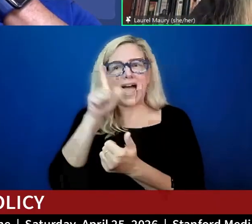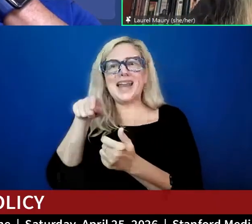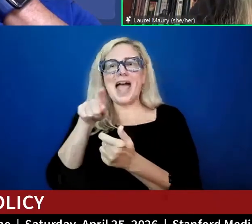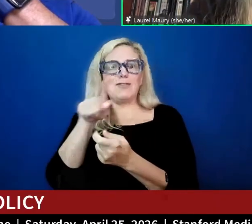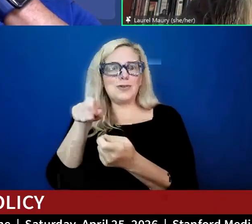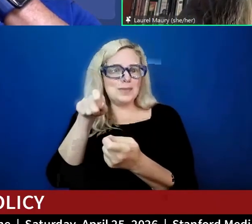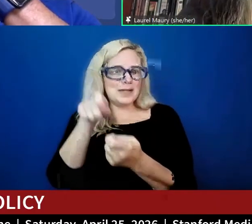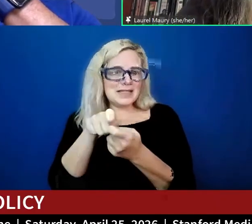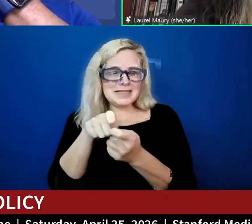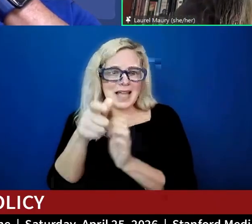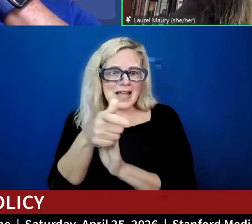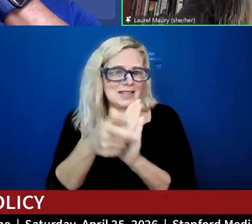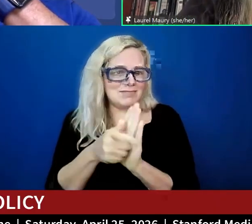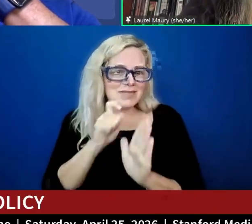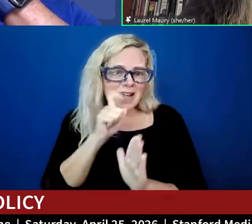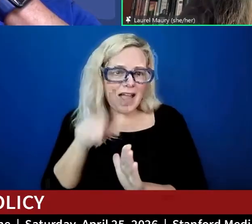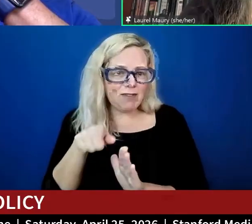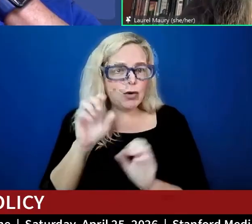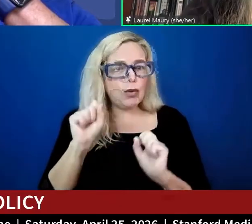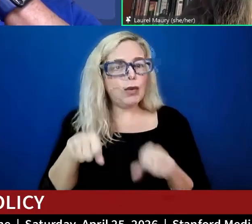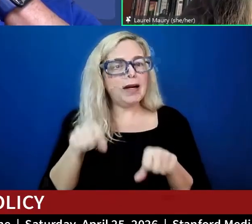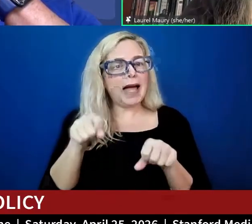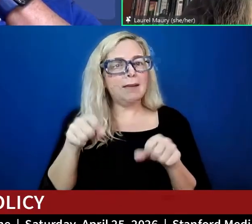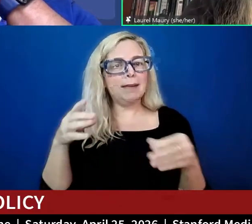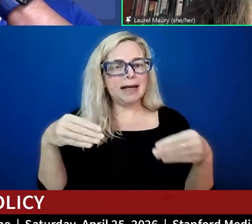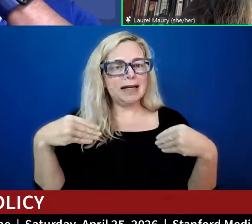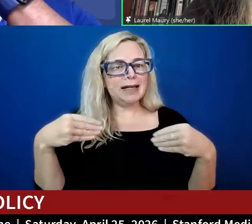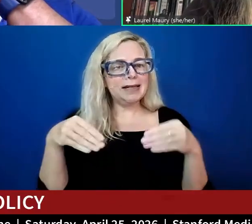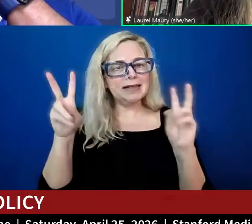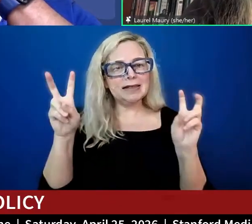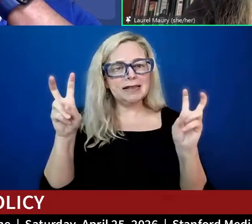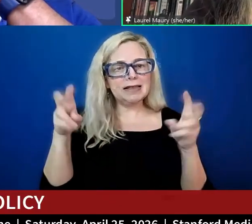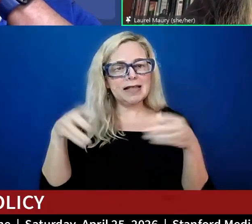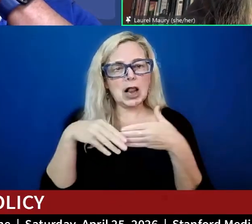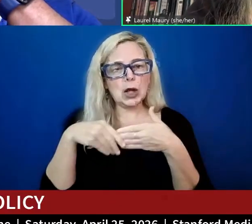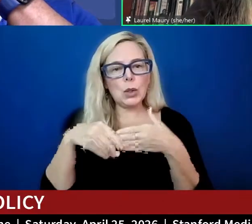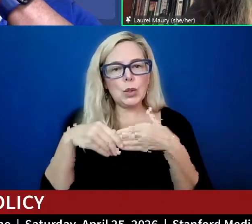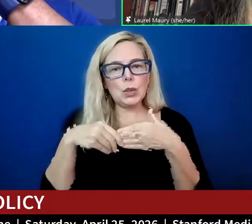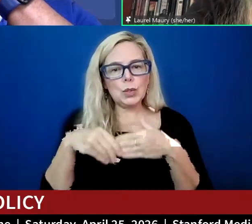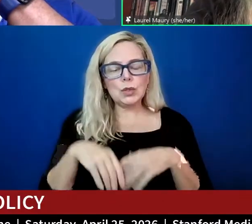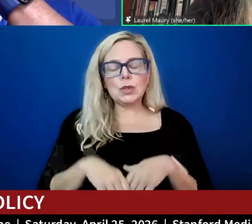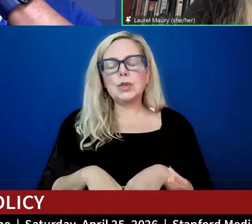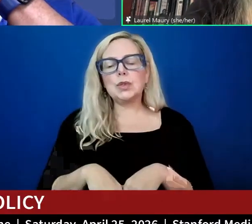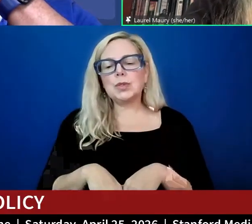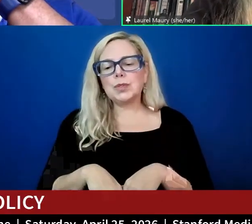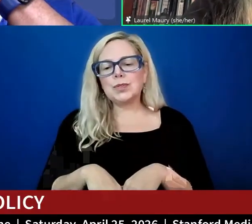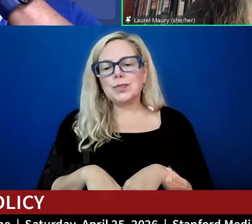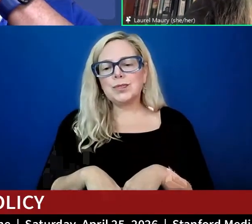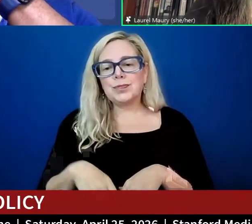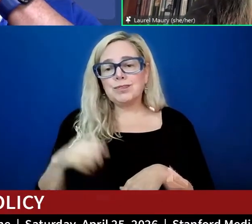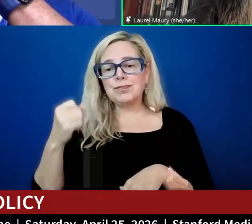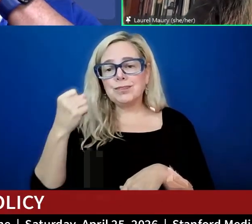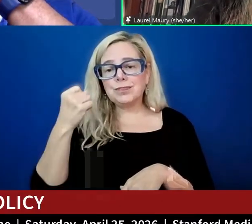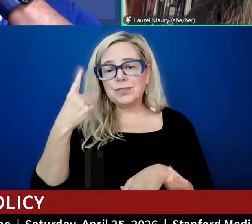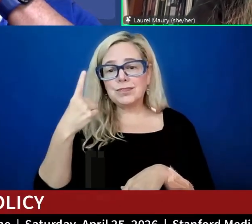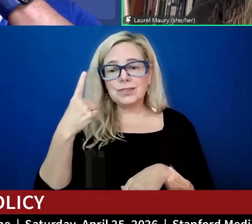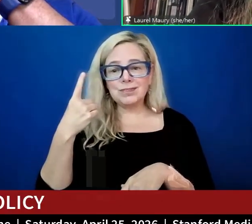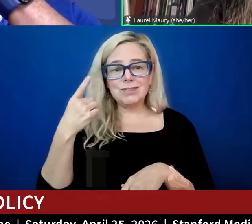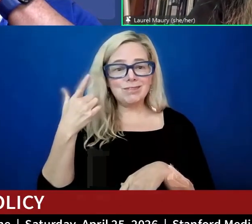things we've ended up asking for is that um 30% of core courses spend 10 to 15% of their time talking